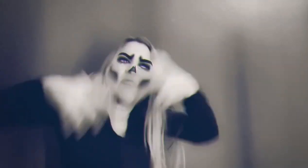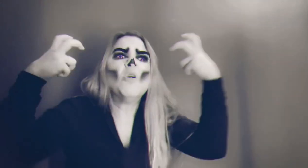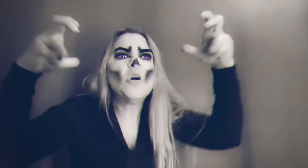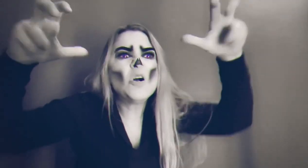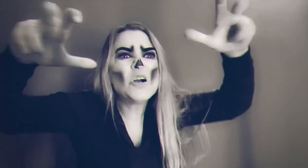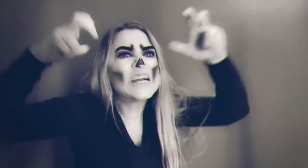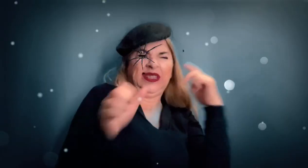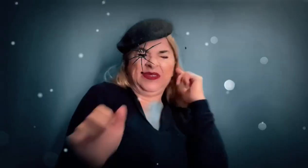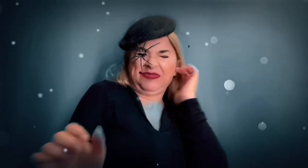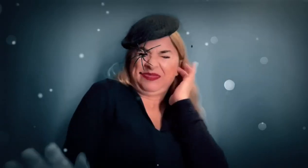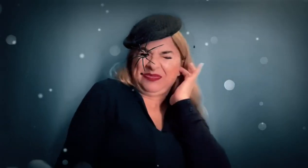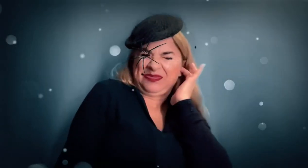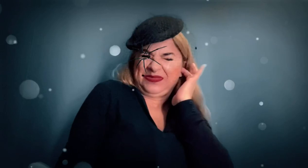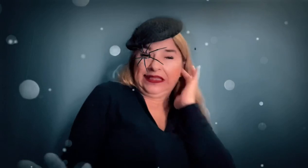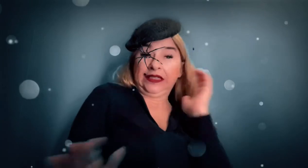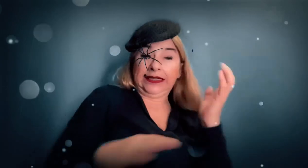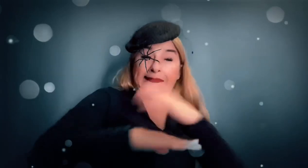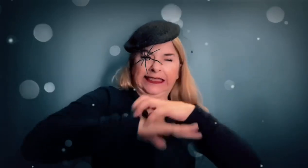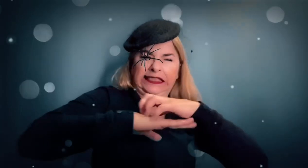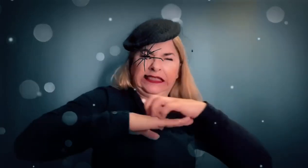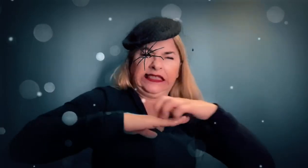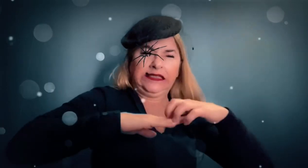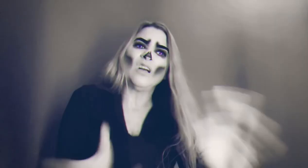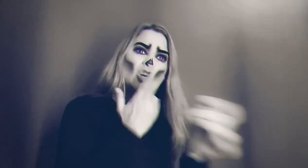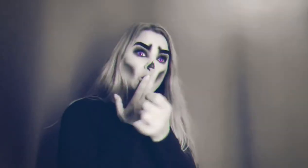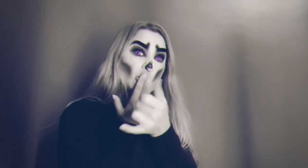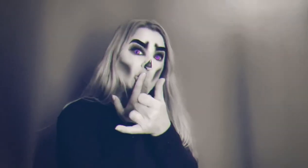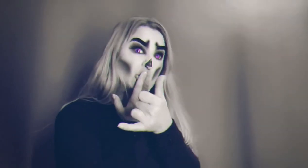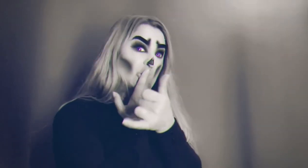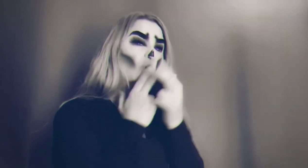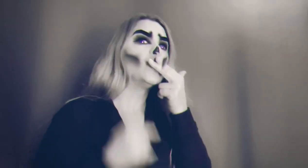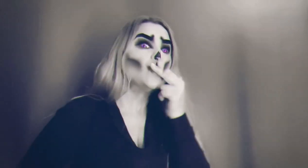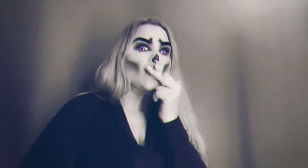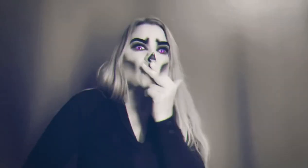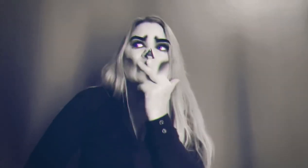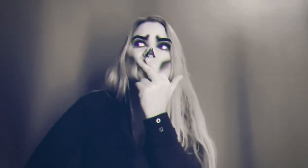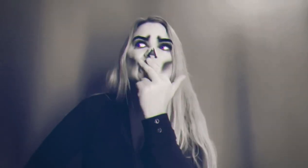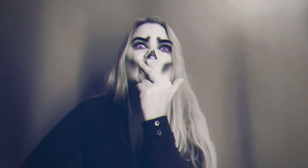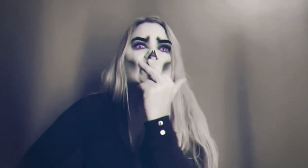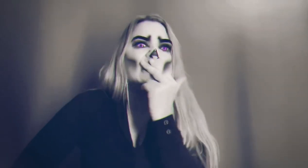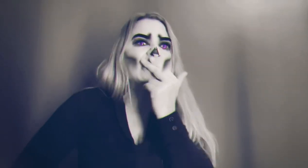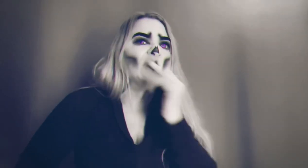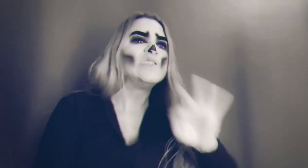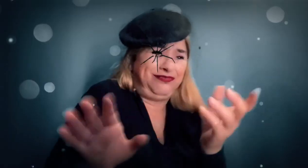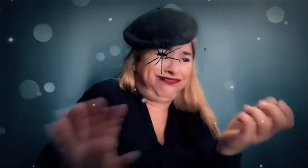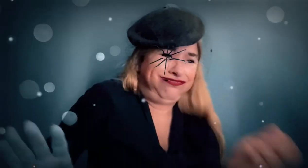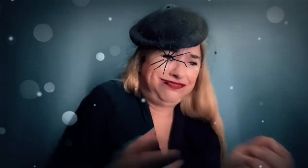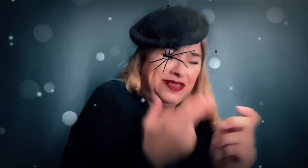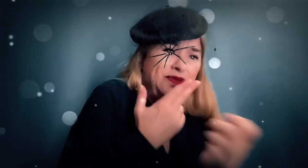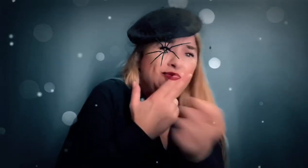up there noises hurt my ears. it scratching! I 'm light a second cigarette… I tremble .. and again, a third cigarette…